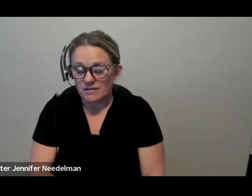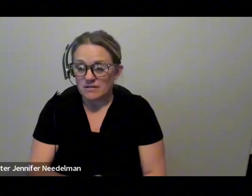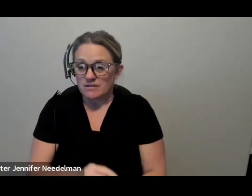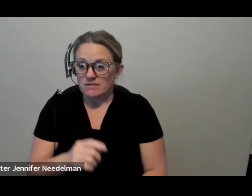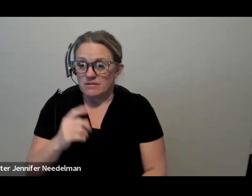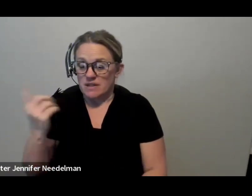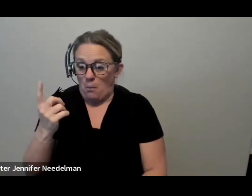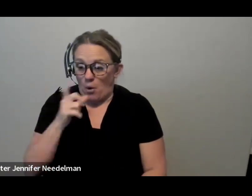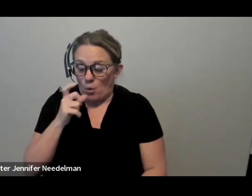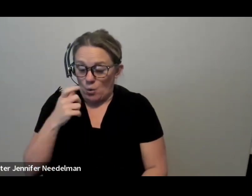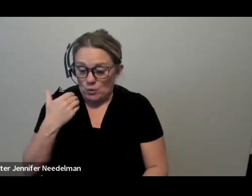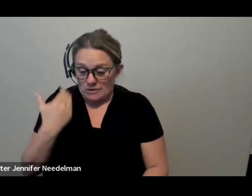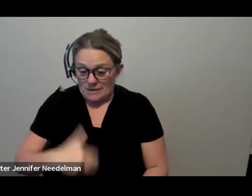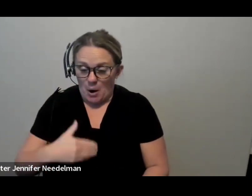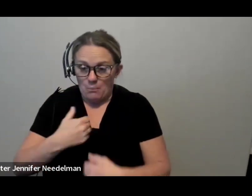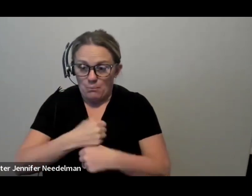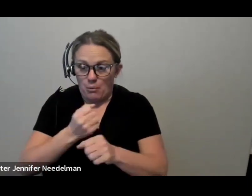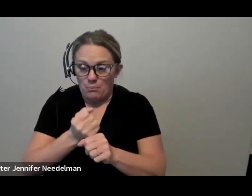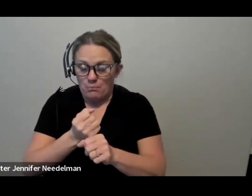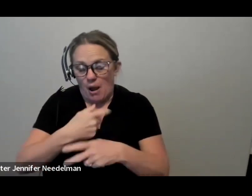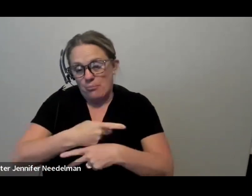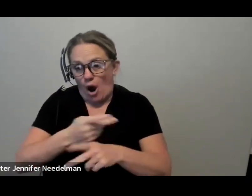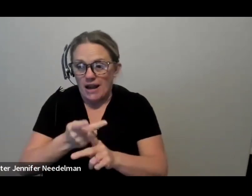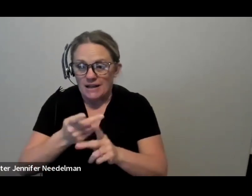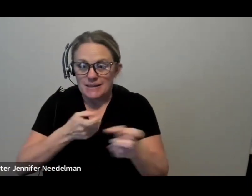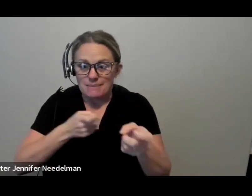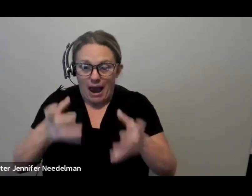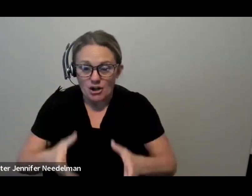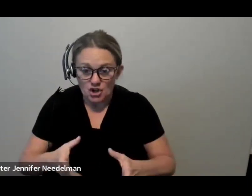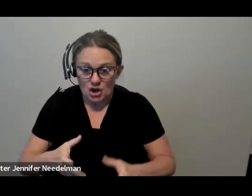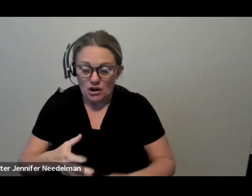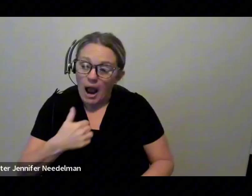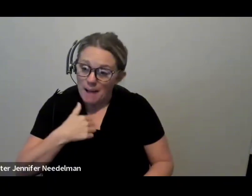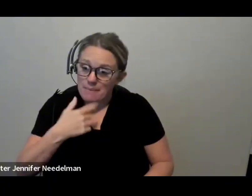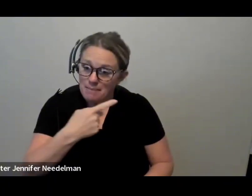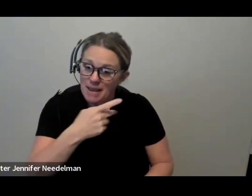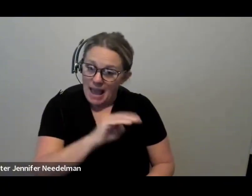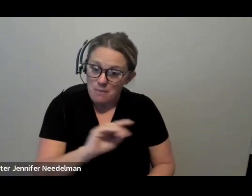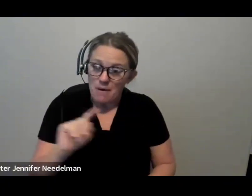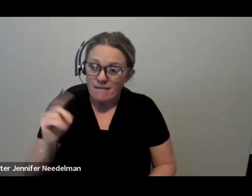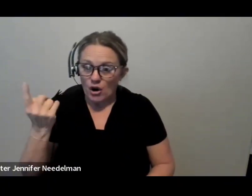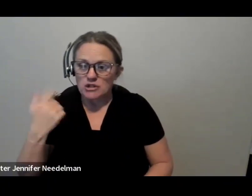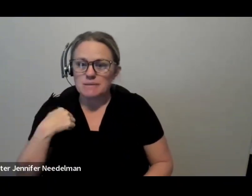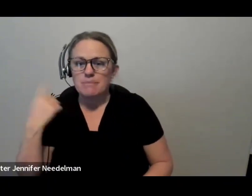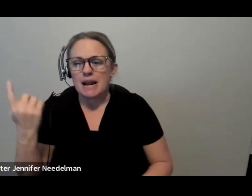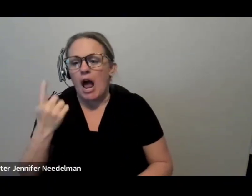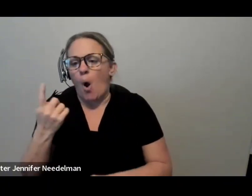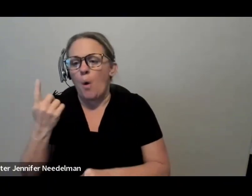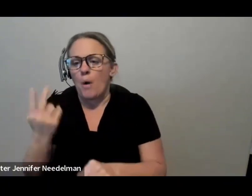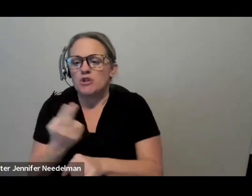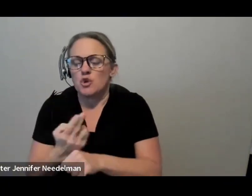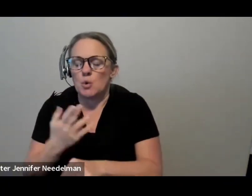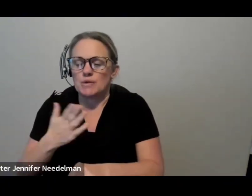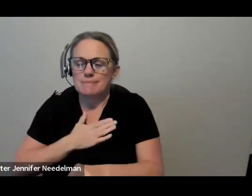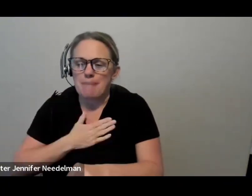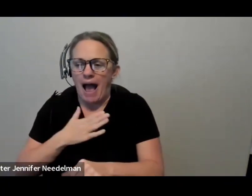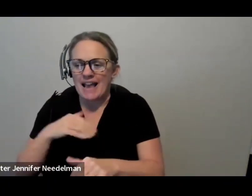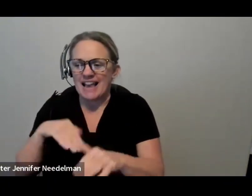I think now I almost look at that as I'm a PM first, but I always use my lens of accessibility. So for any of the students